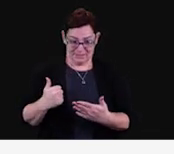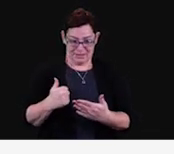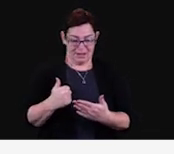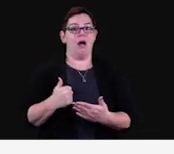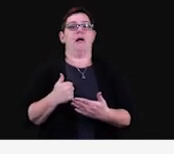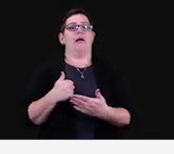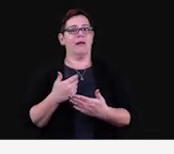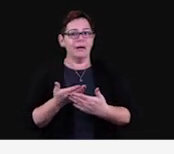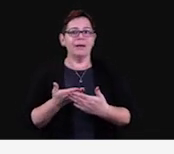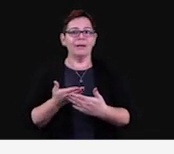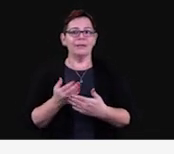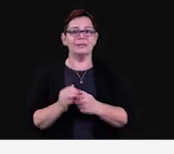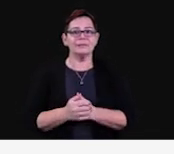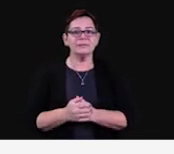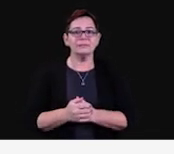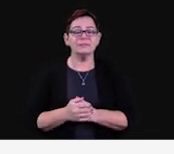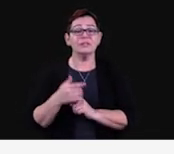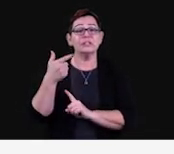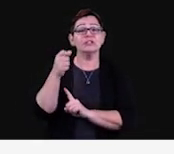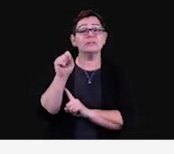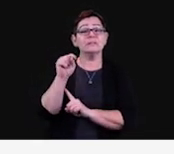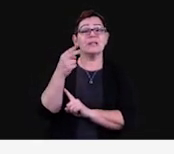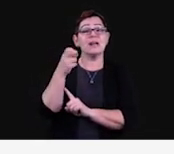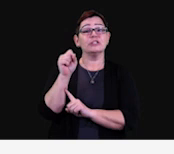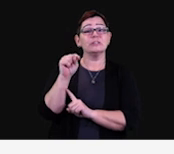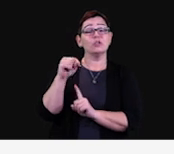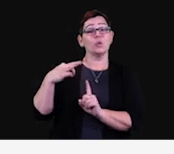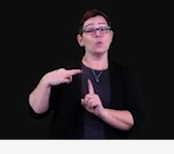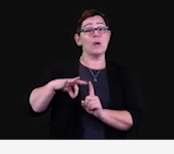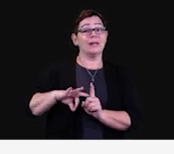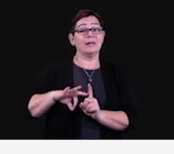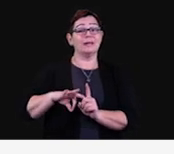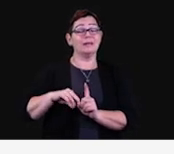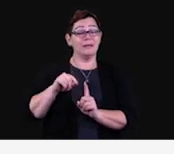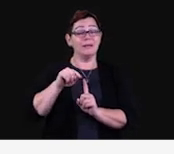Like the GST/HST credit, the CAIP is tax-free.